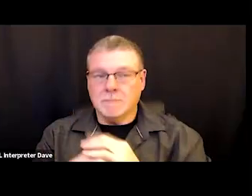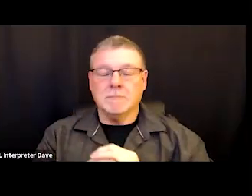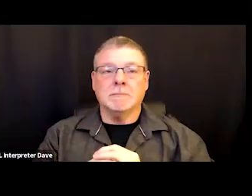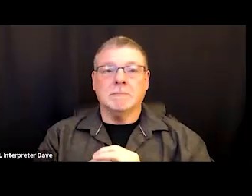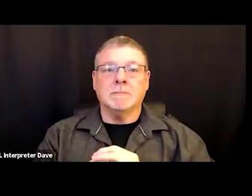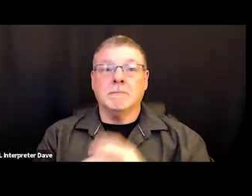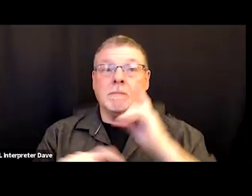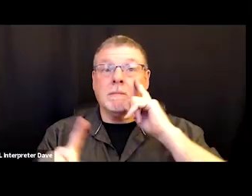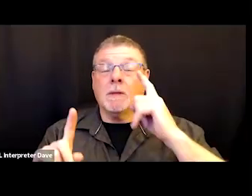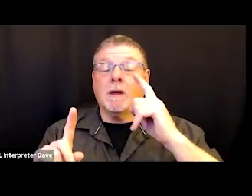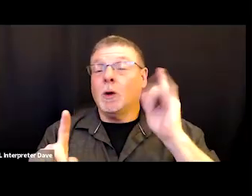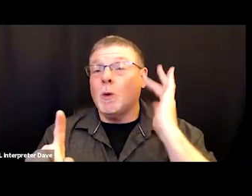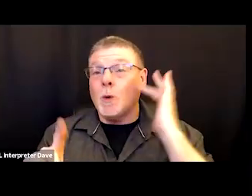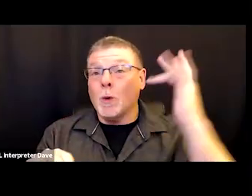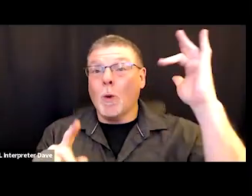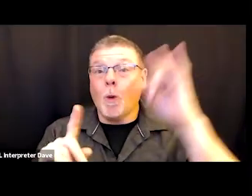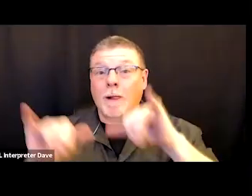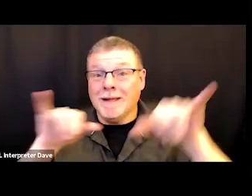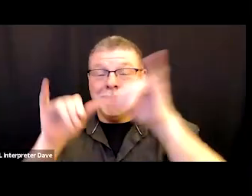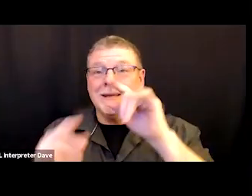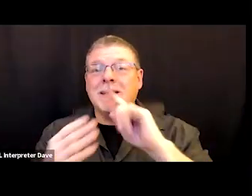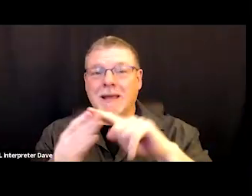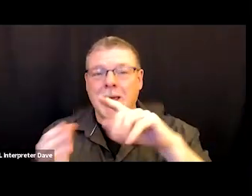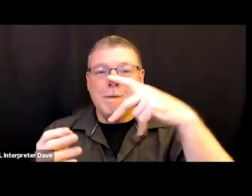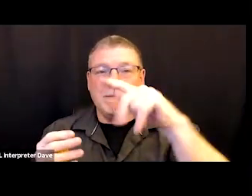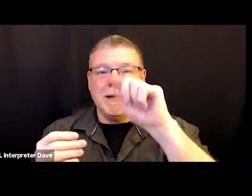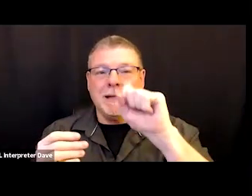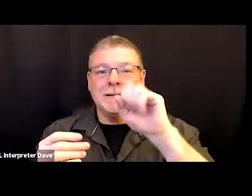The gold standard is the PTSD scale for DSM-5,